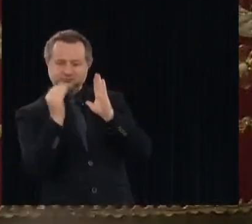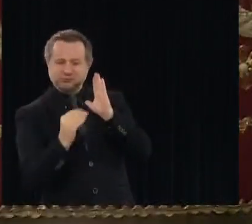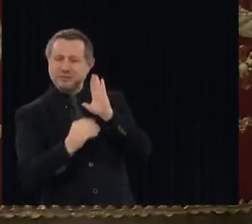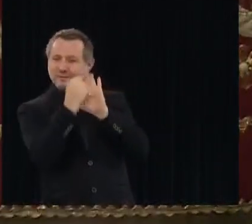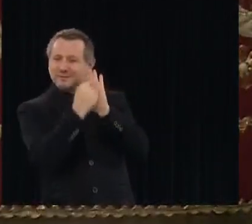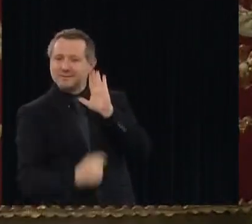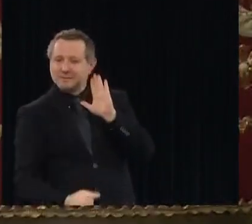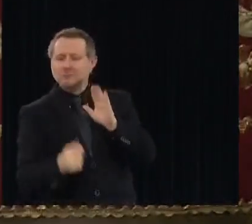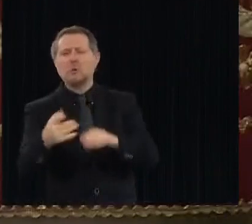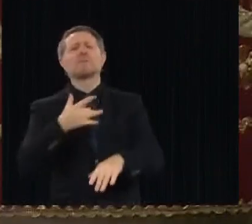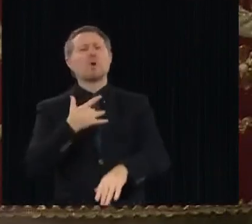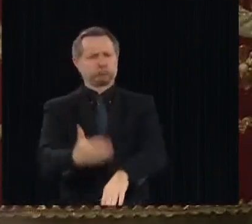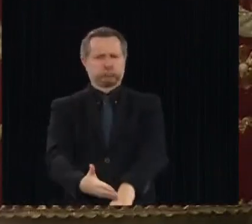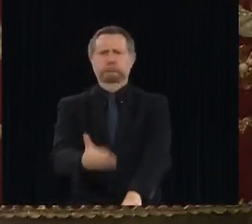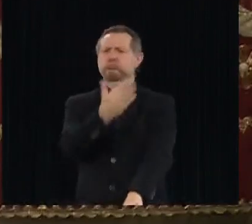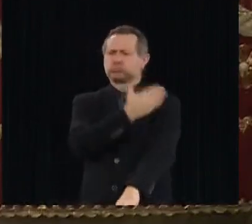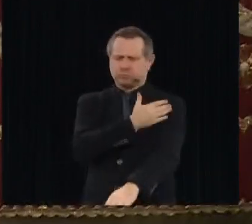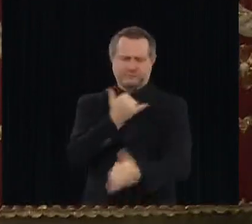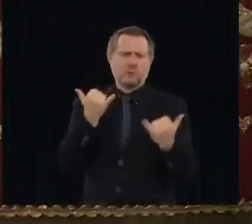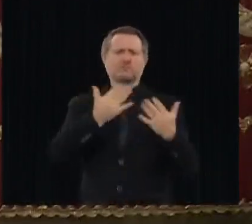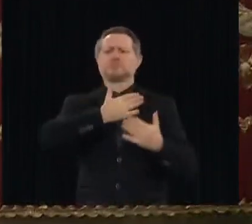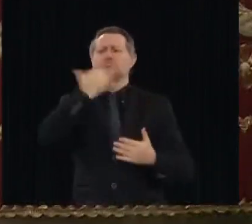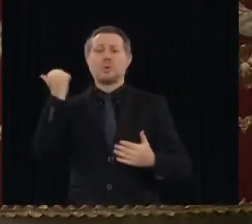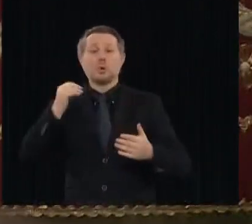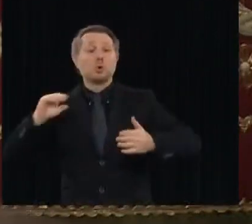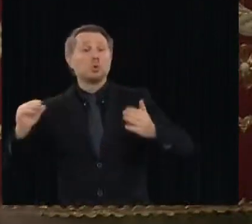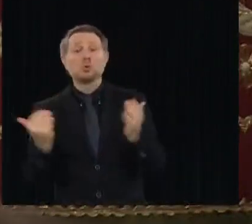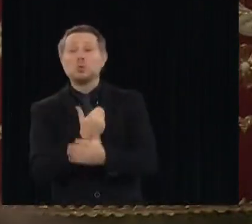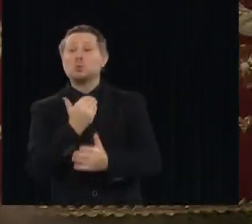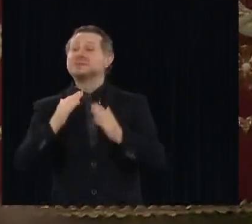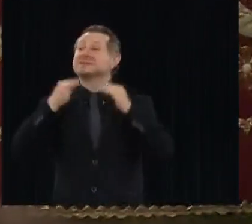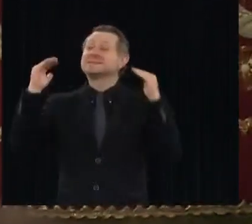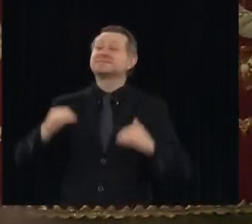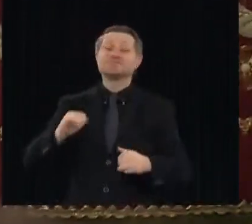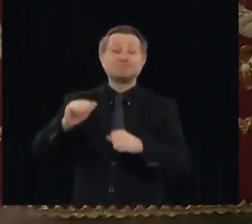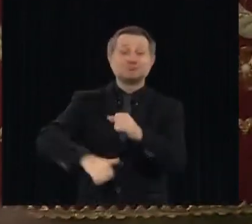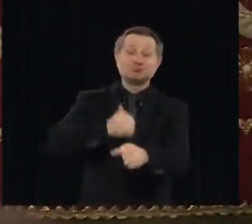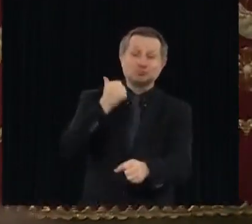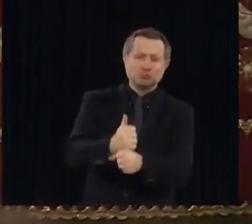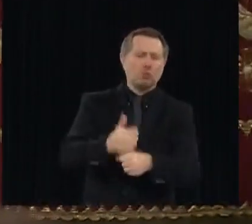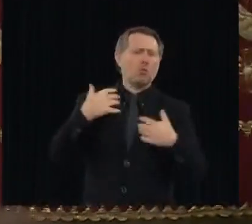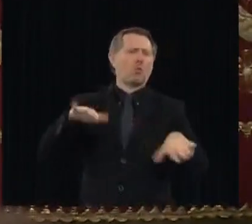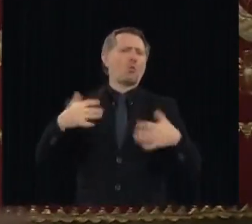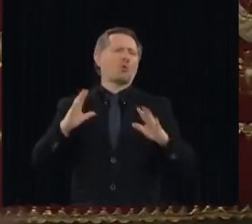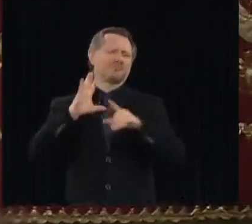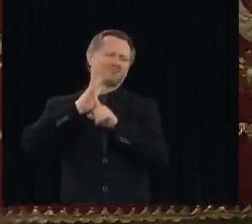IDENTIFICATION THAT'S MANDATED BY THE FEDERAL GOVERNMENT. SO WE ACTUALLY FEEL VERY, VERY GOOD ABOUT THE PROGRESS THAT